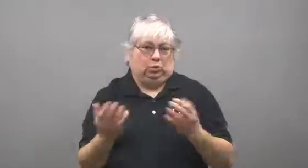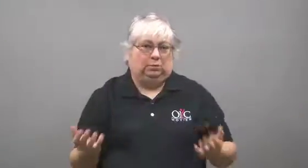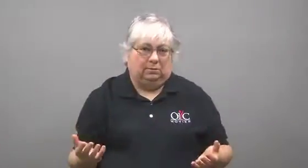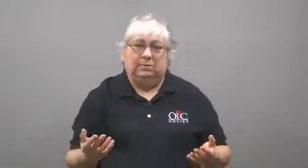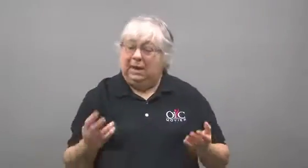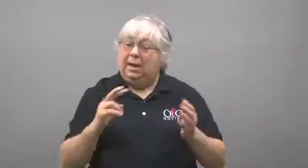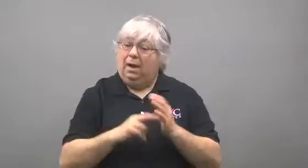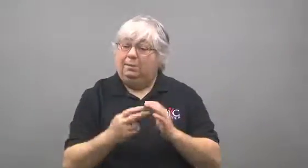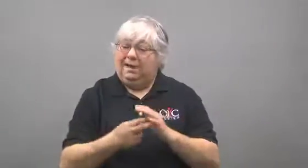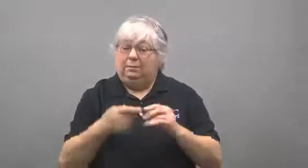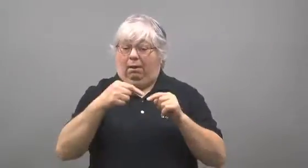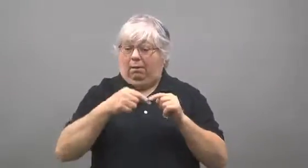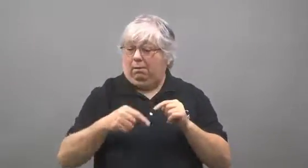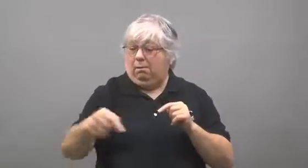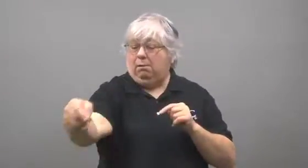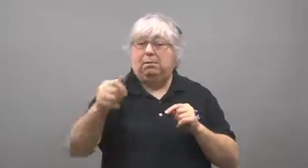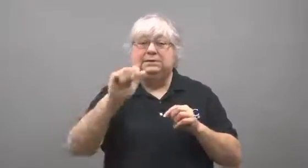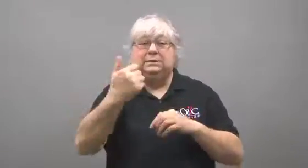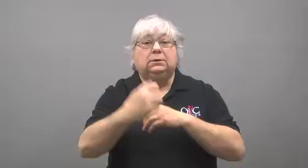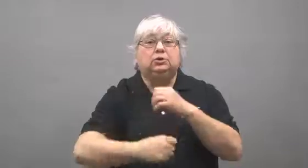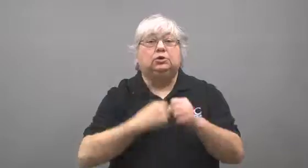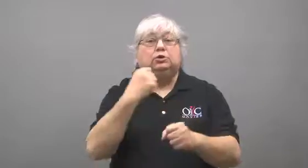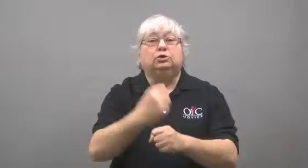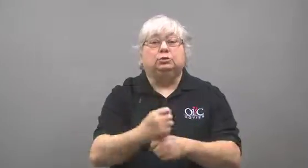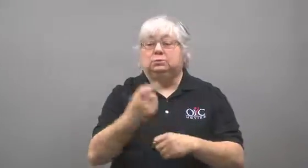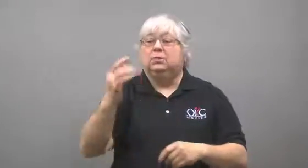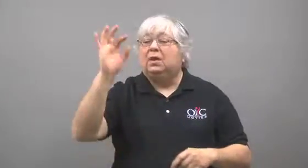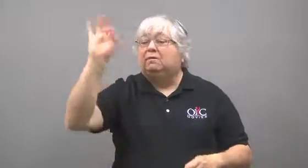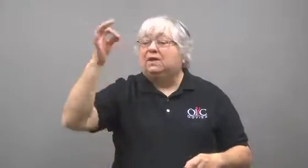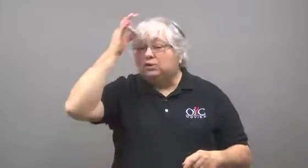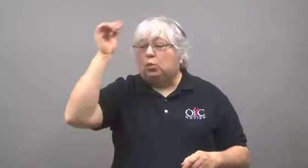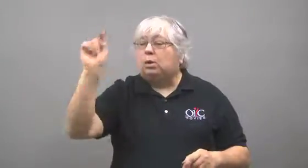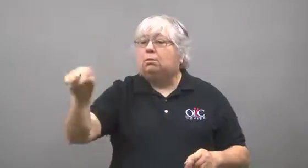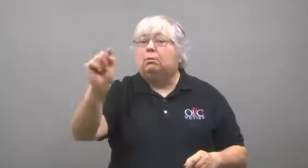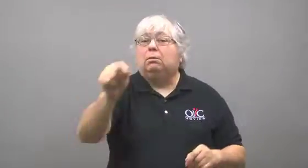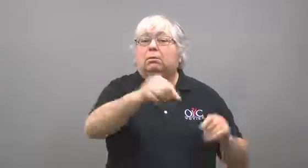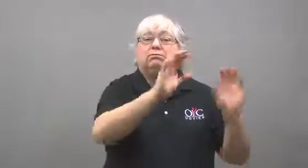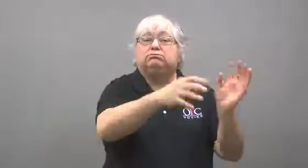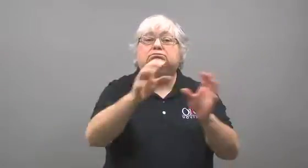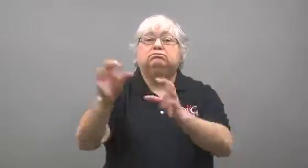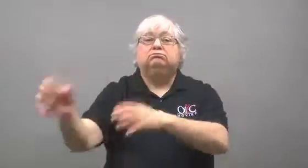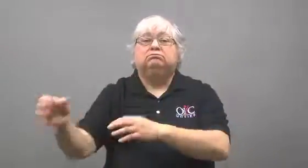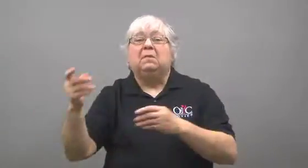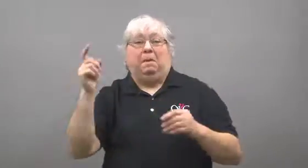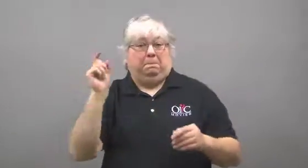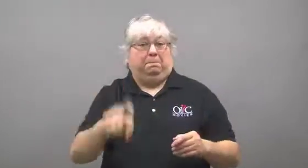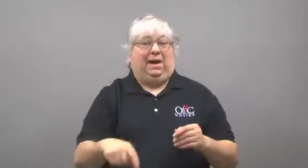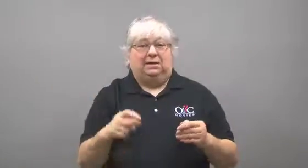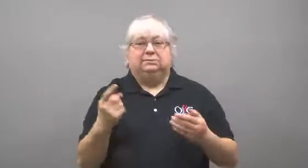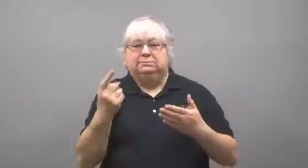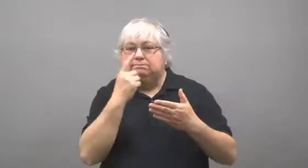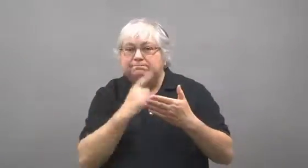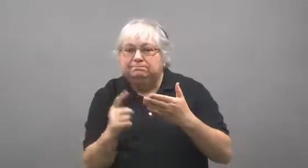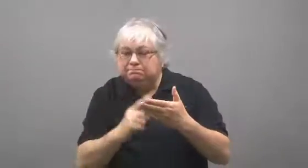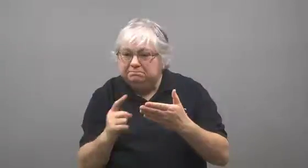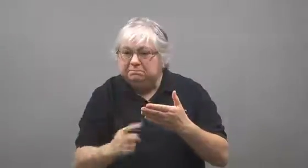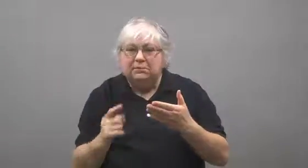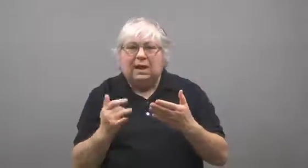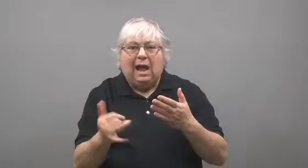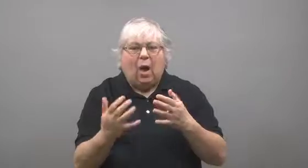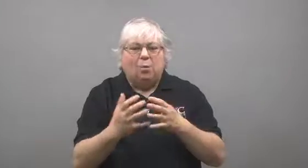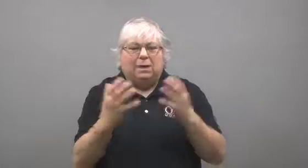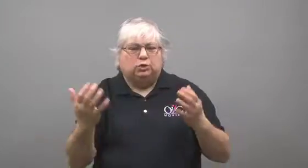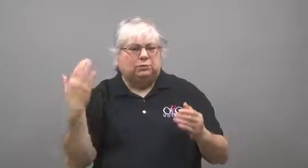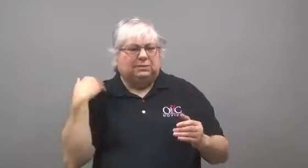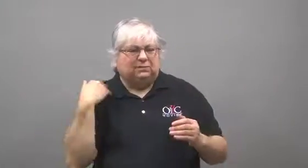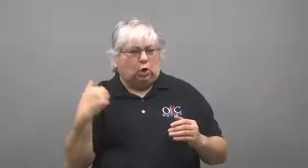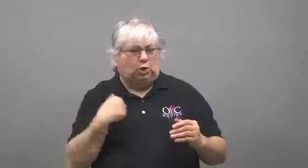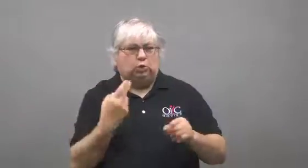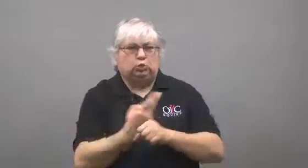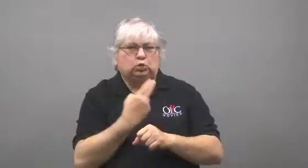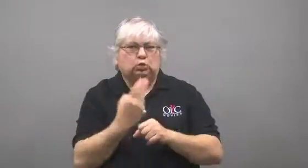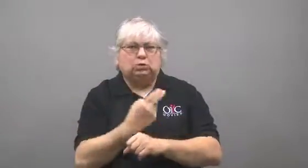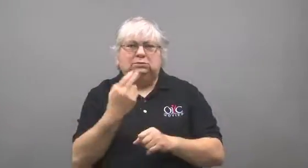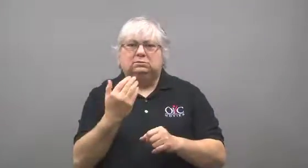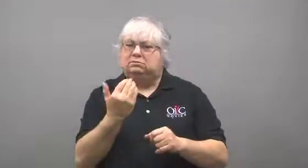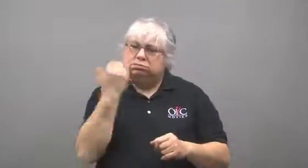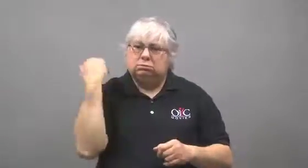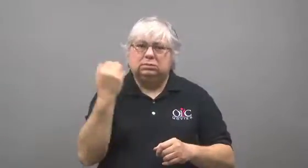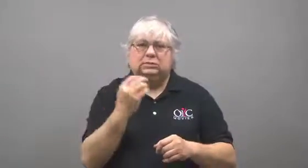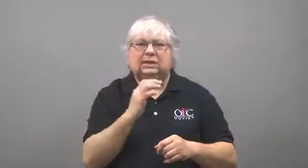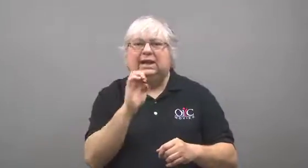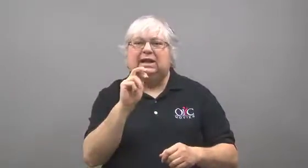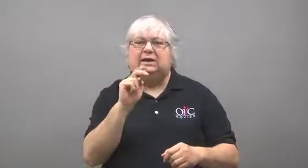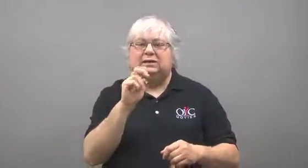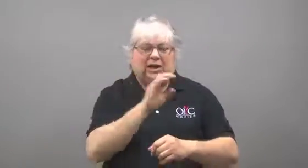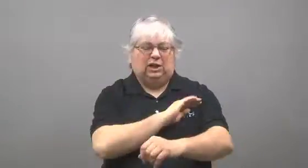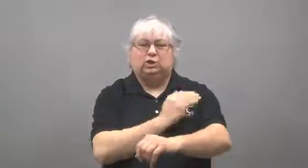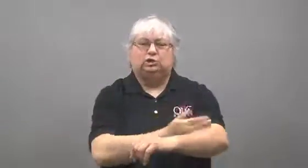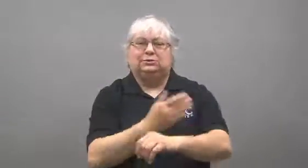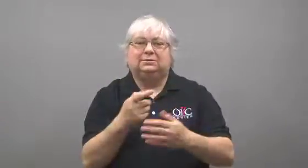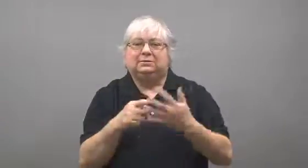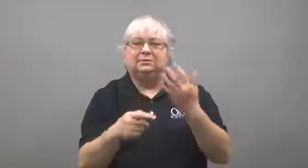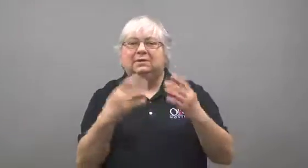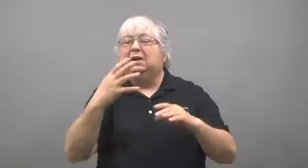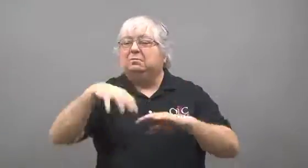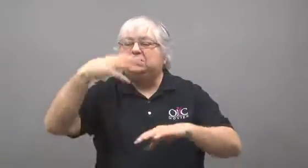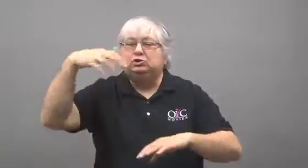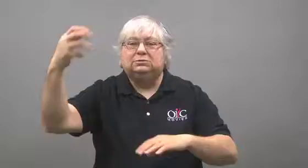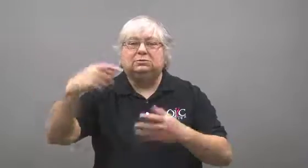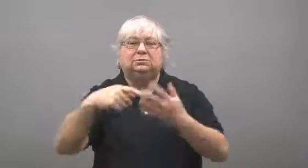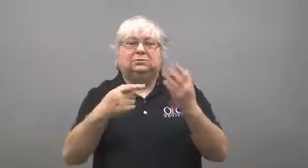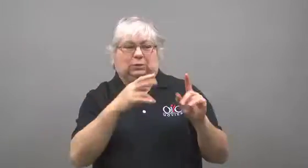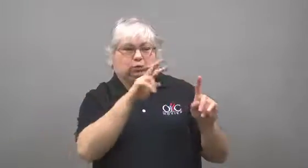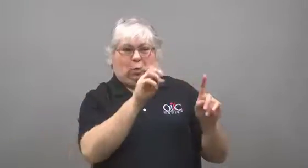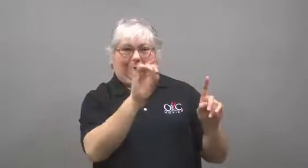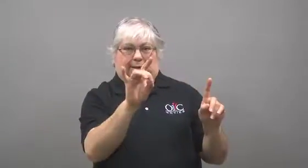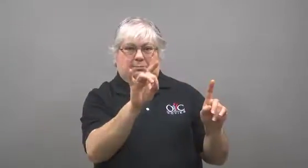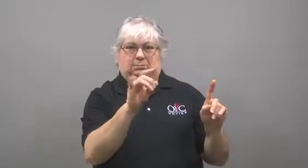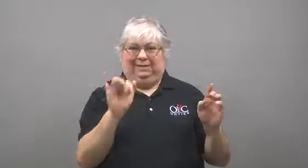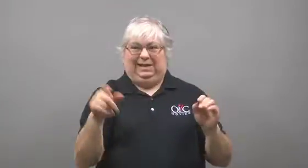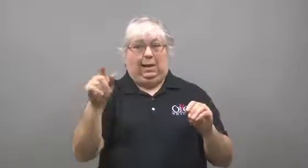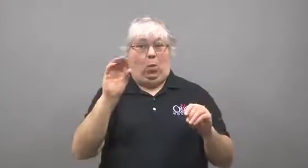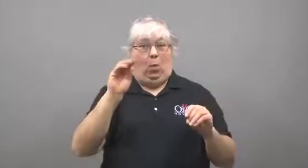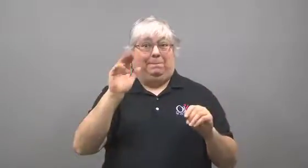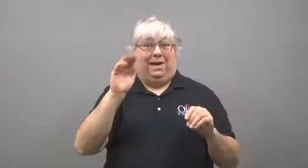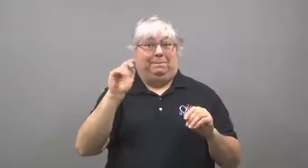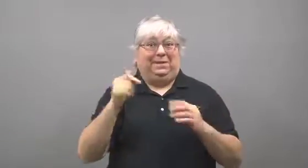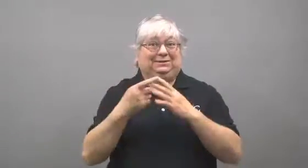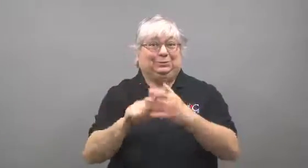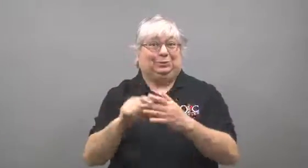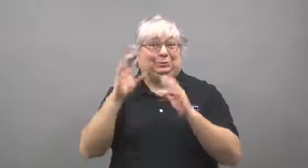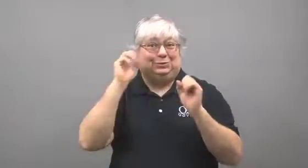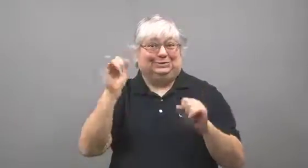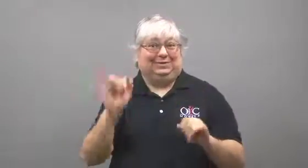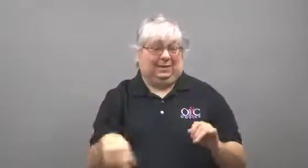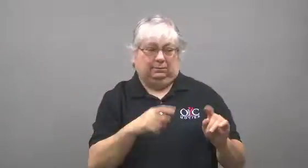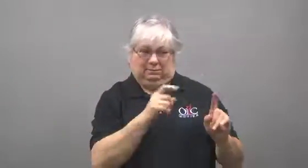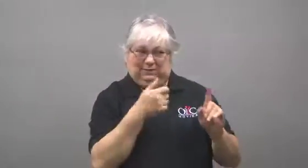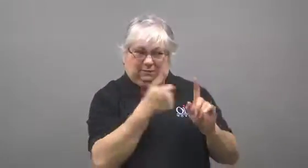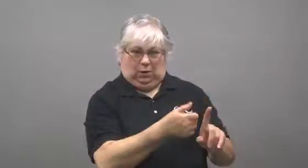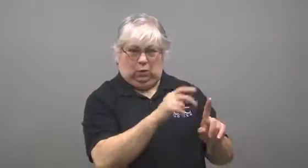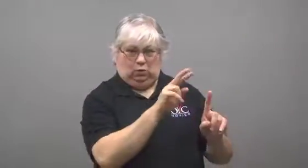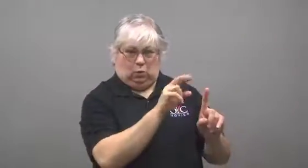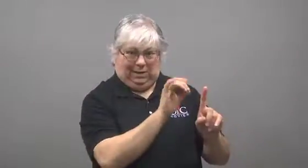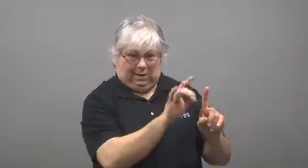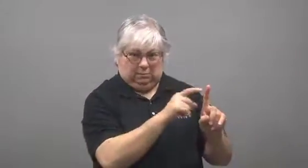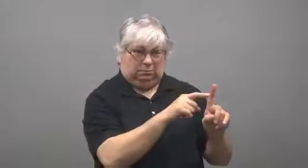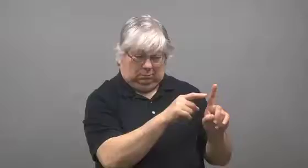Federal agencies must look up emissions and energy usage in 2008 when Obama started his term.